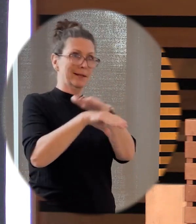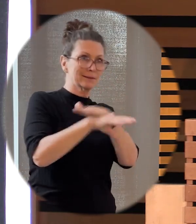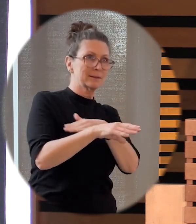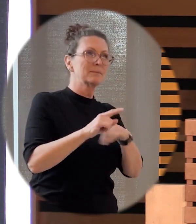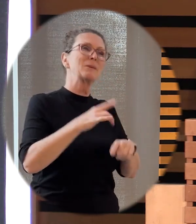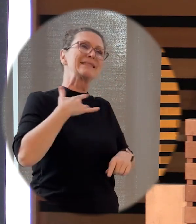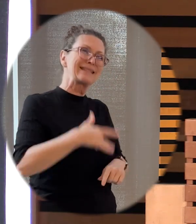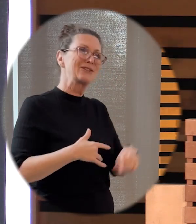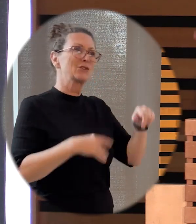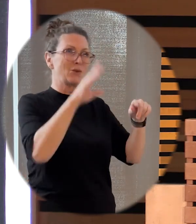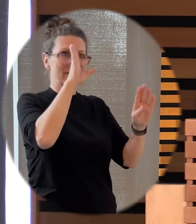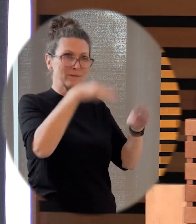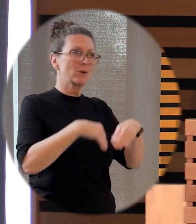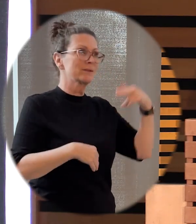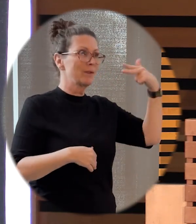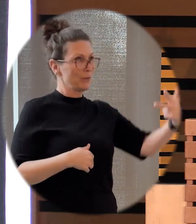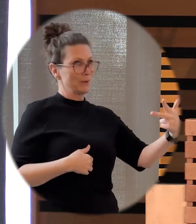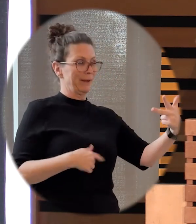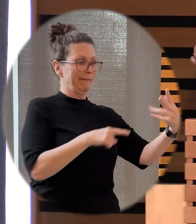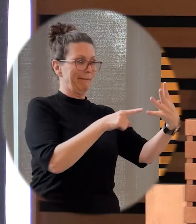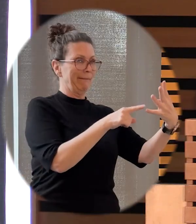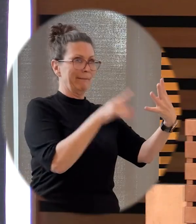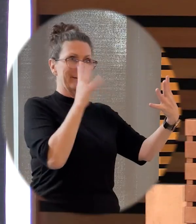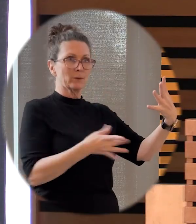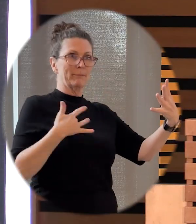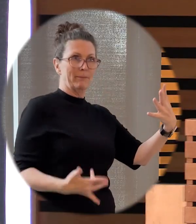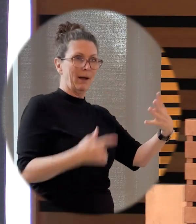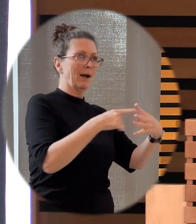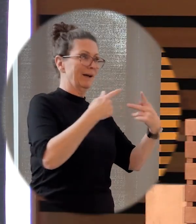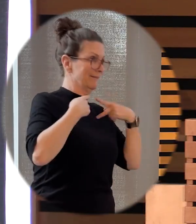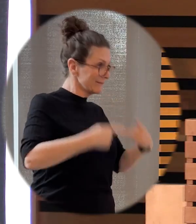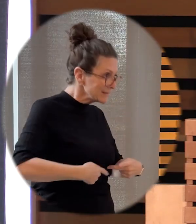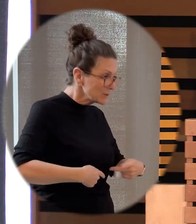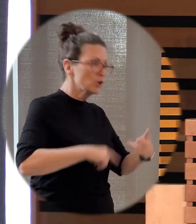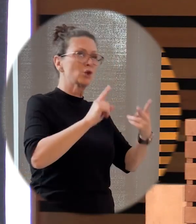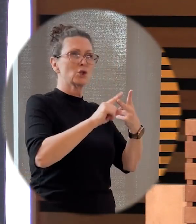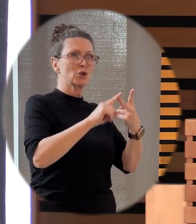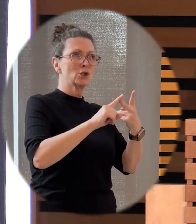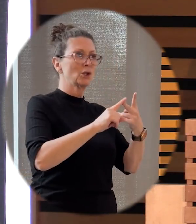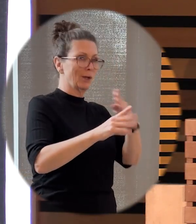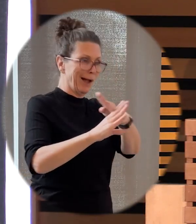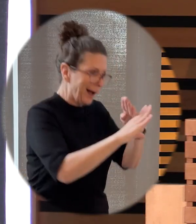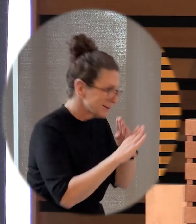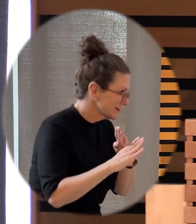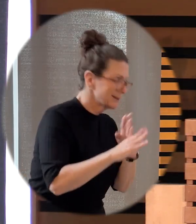first three. Physical barriers, information and communication barriers, and systemic barriers. But